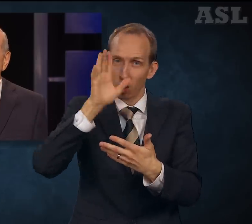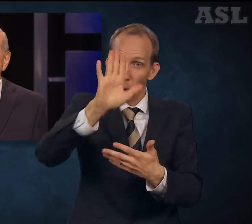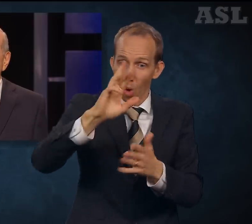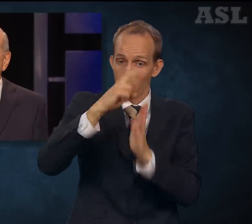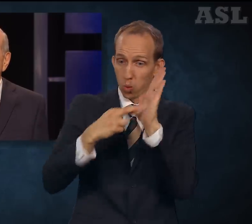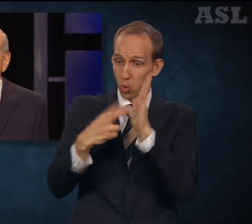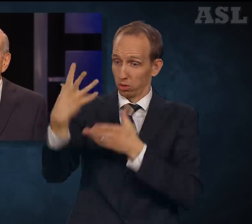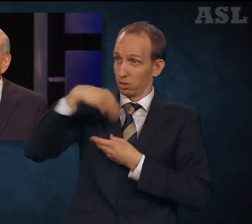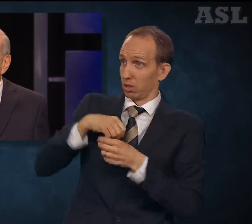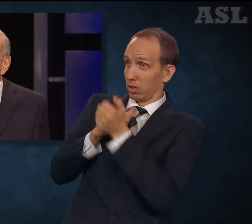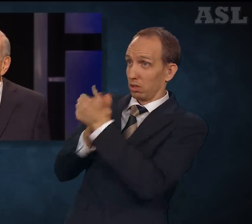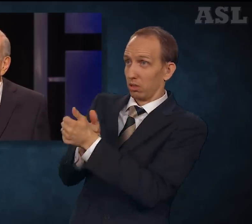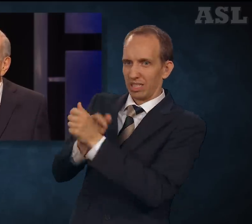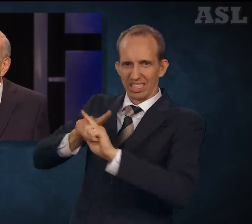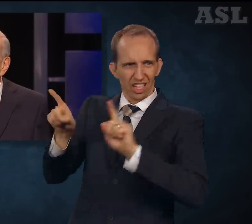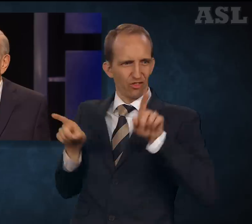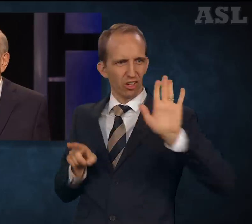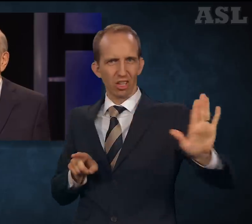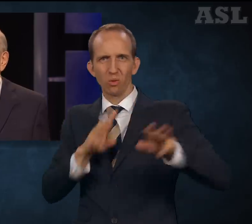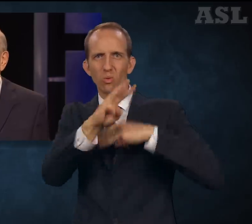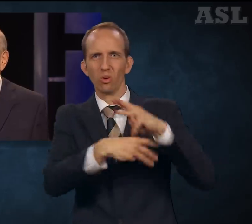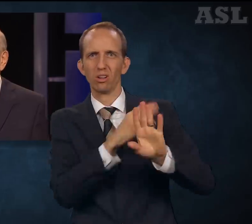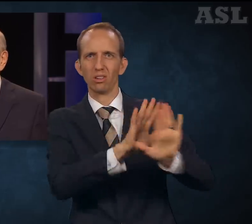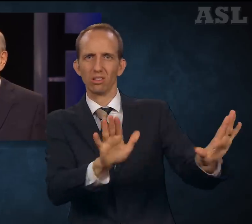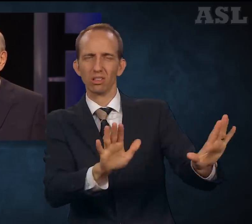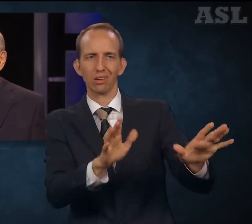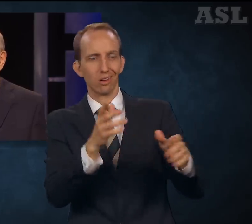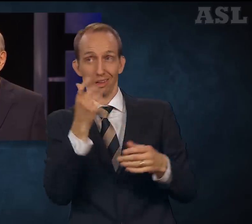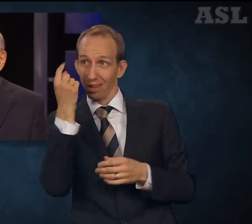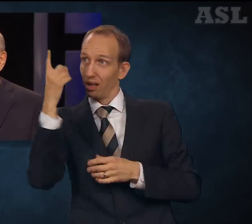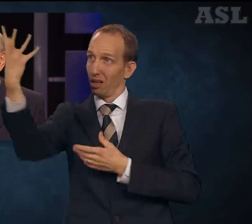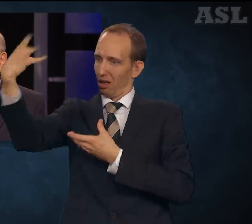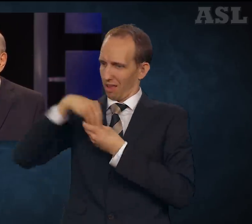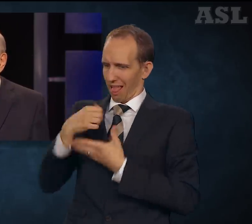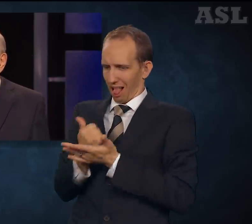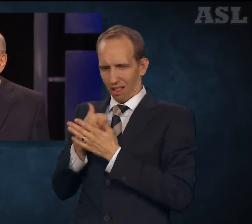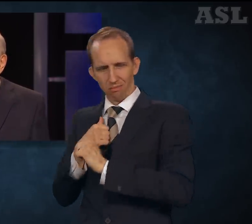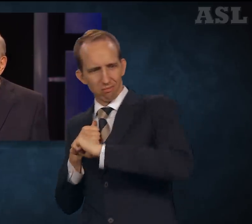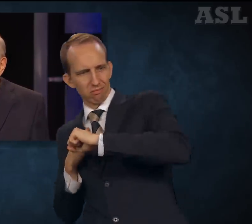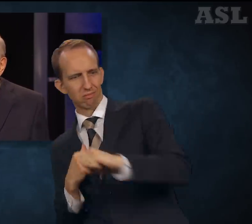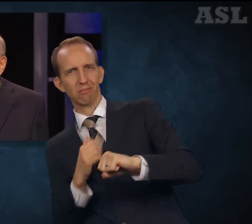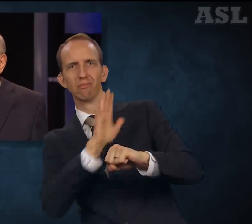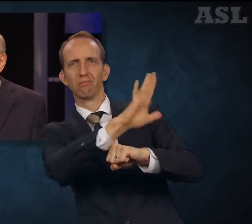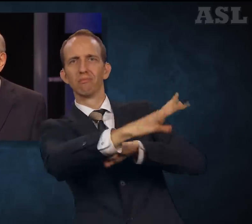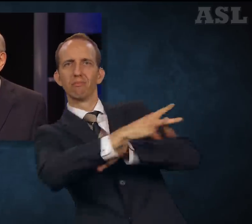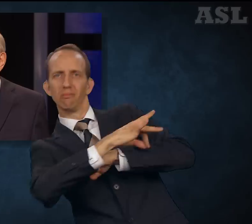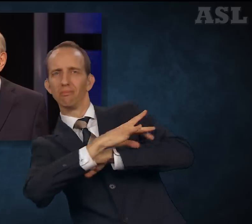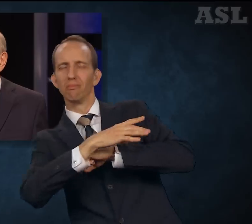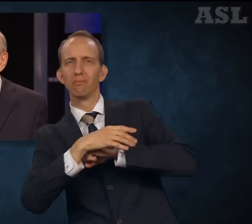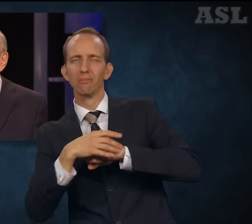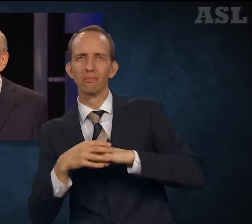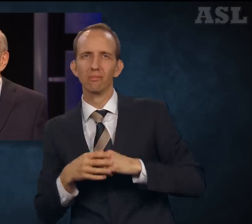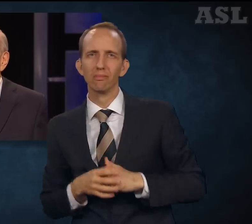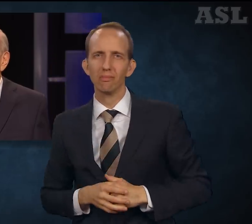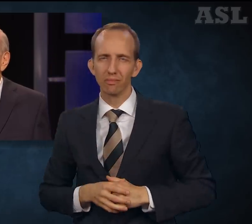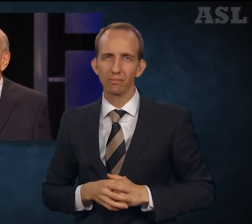DIFFERENT STANDARDS FROM THE WORLD TO HELP YOU AVOID THE